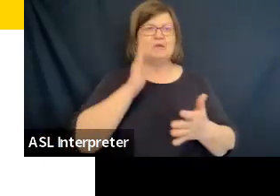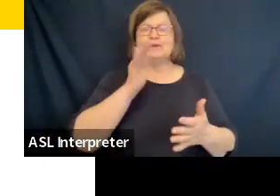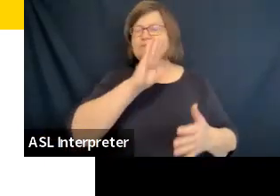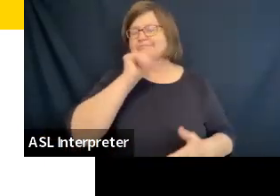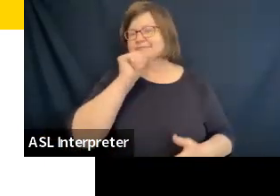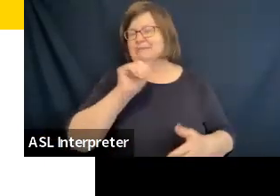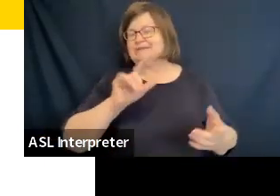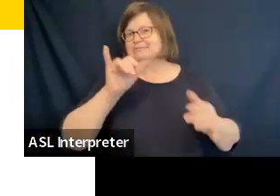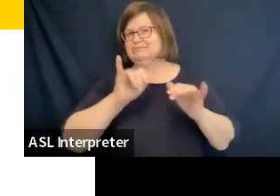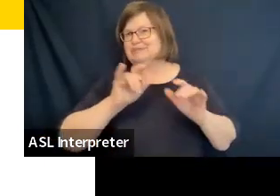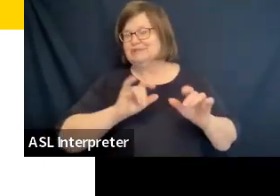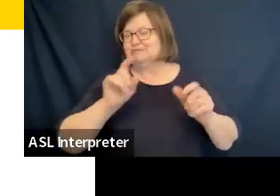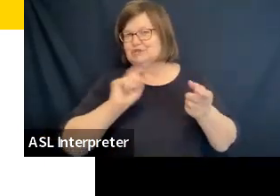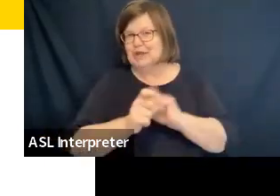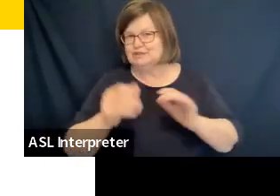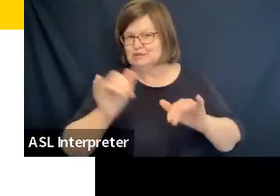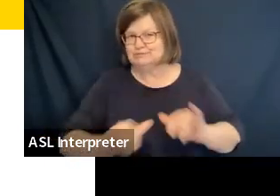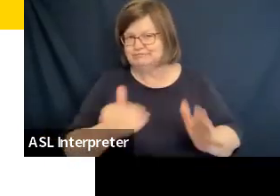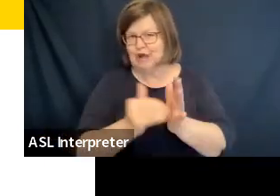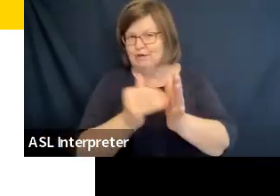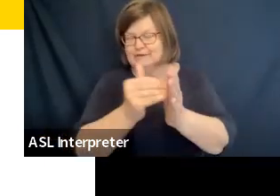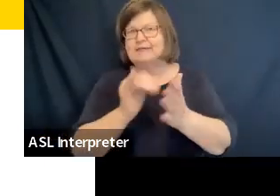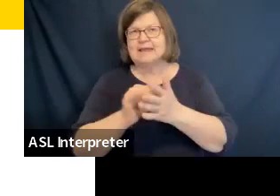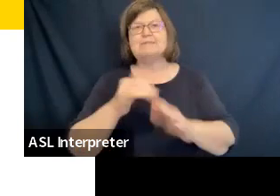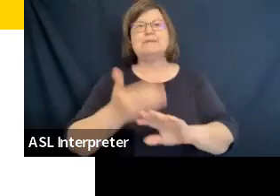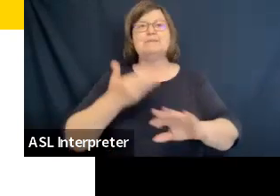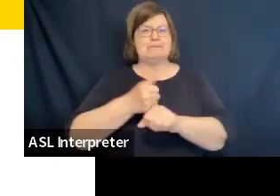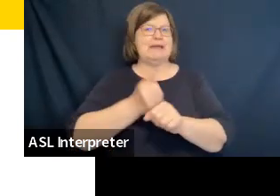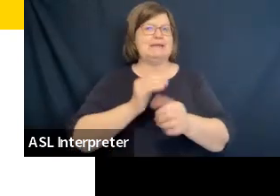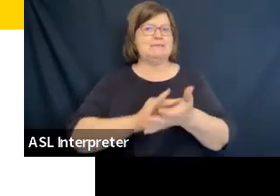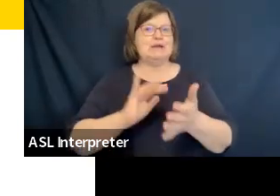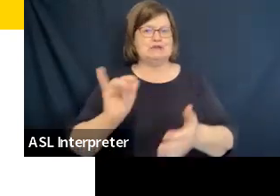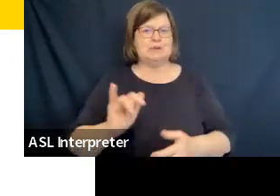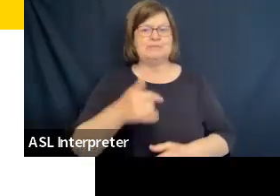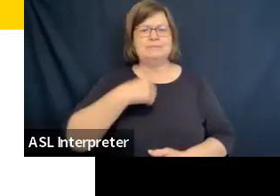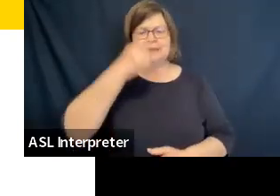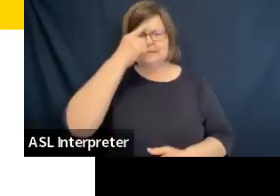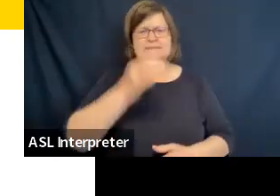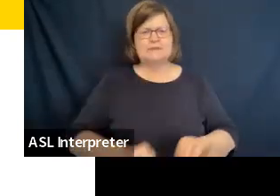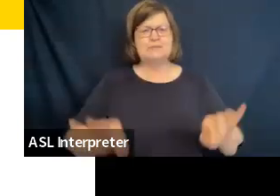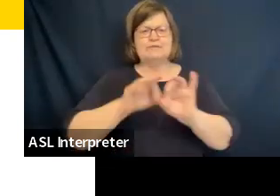that could be pre made into Braille as well. I think it's just important for us to keep in mind